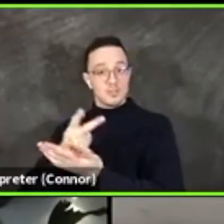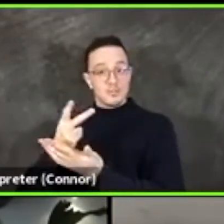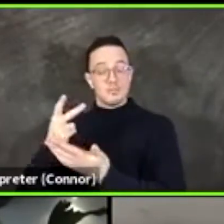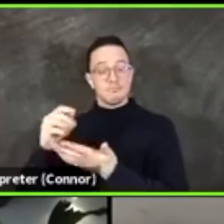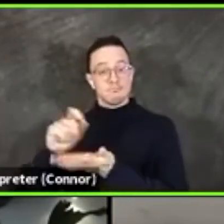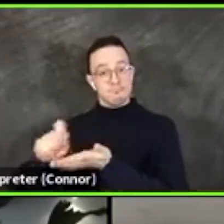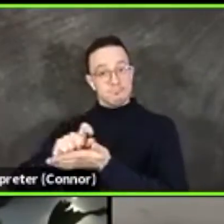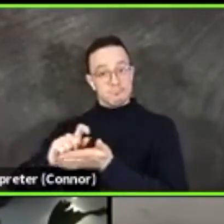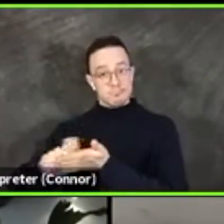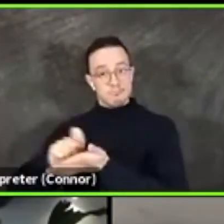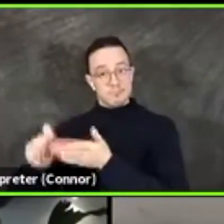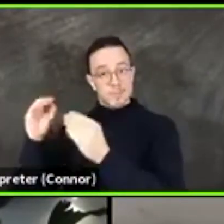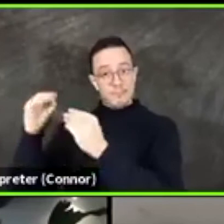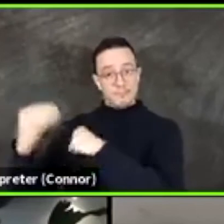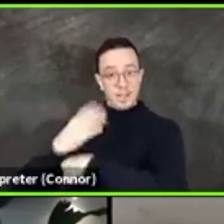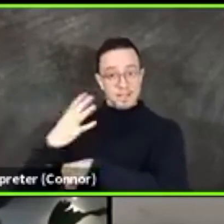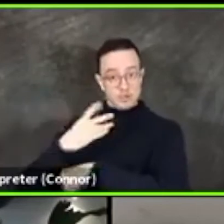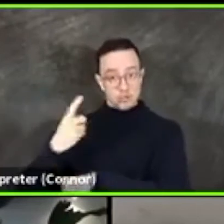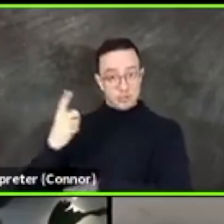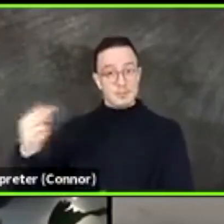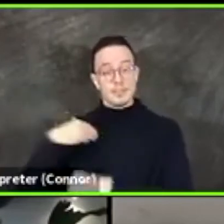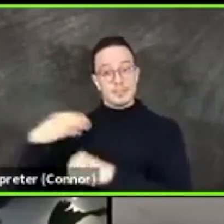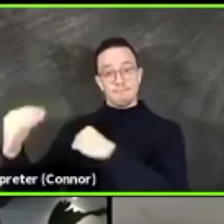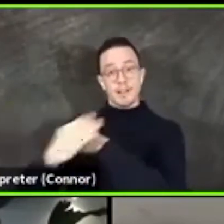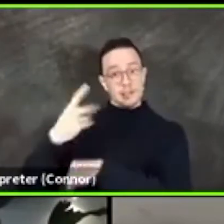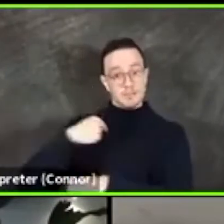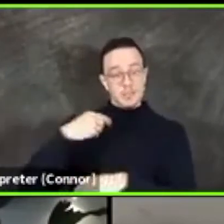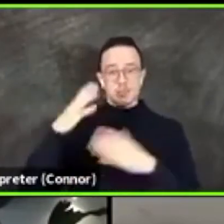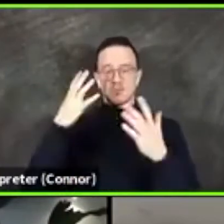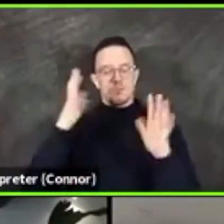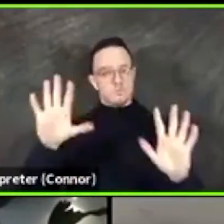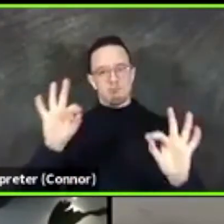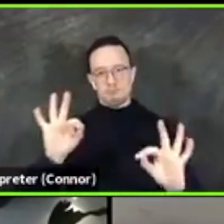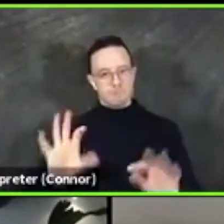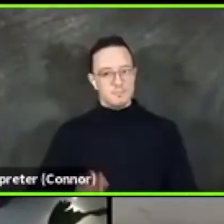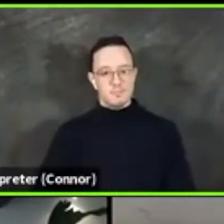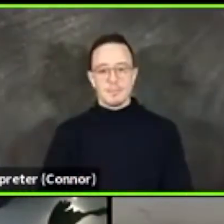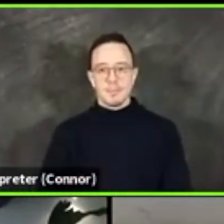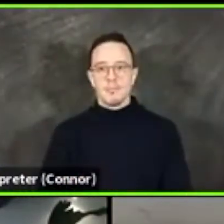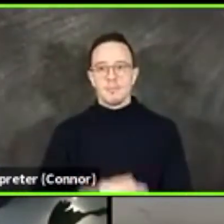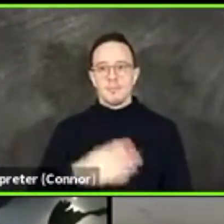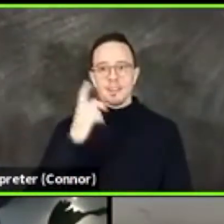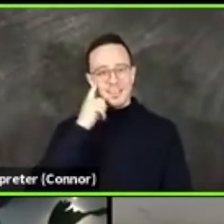A VERY BEAUTIFUL WAY, AND I THINK, I'VE ALWAYS BEEN COMMITTED